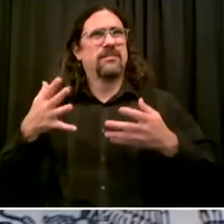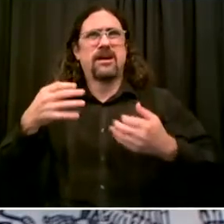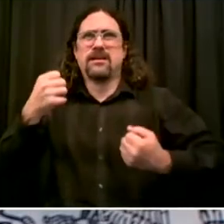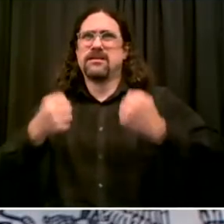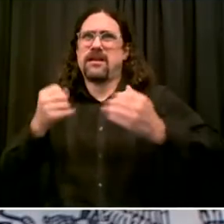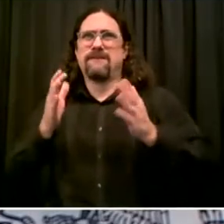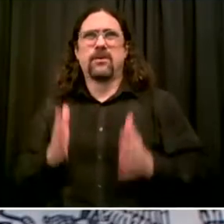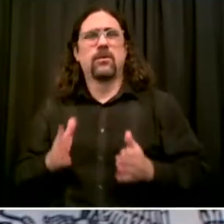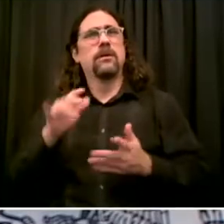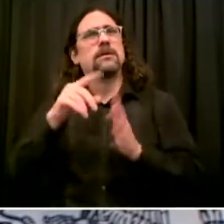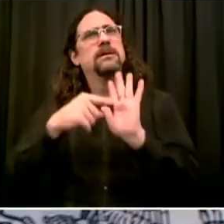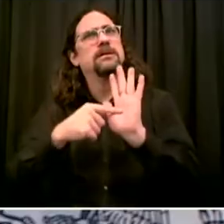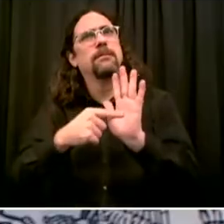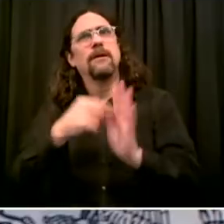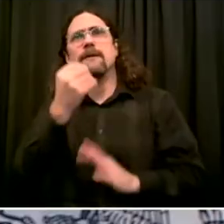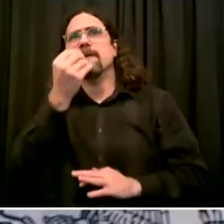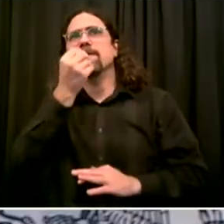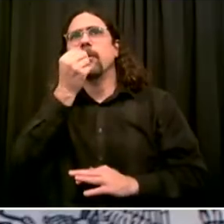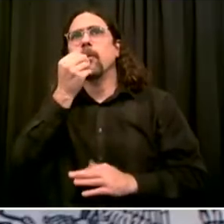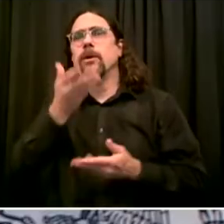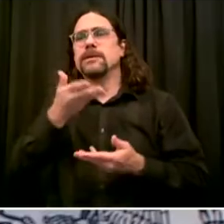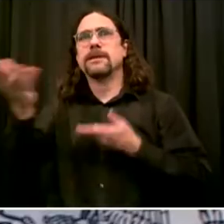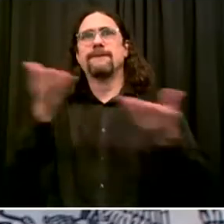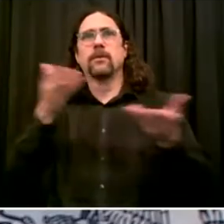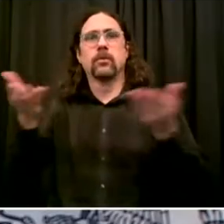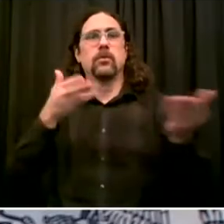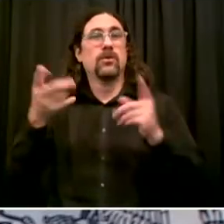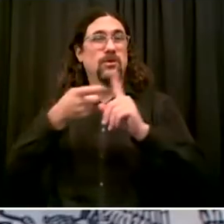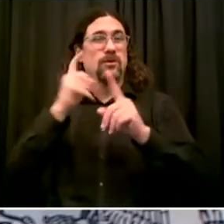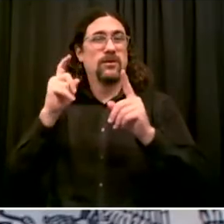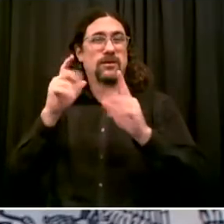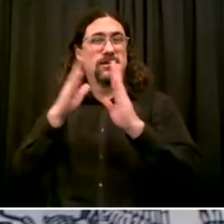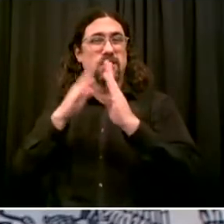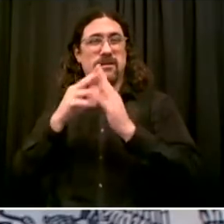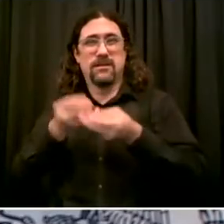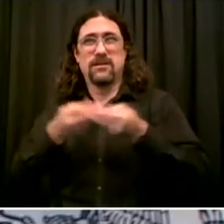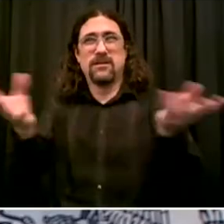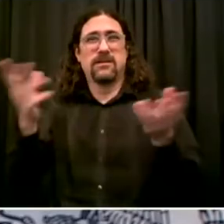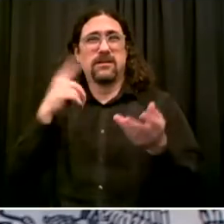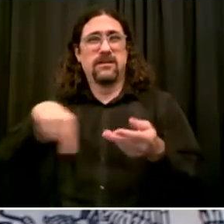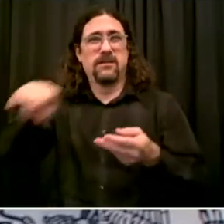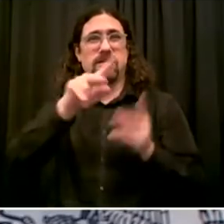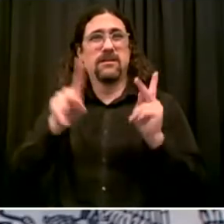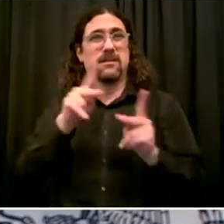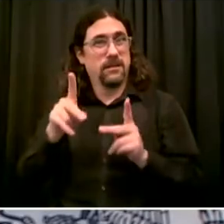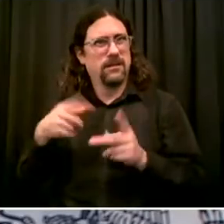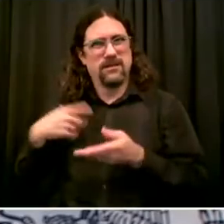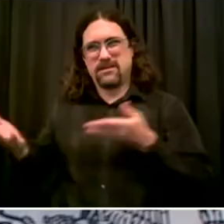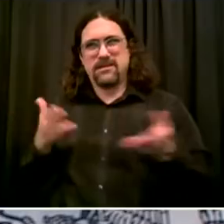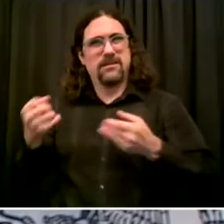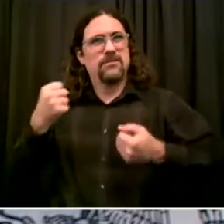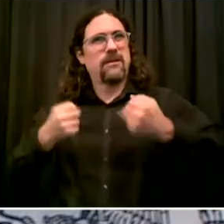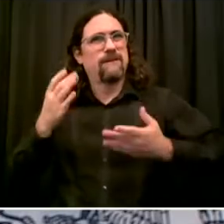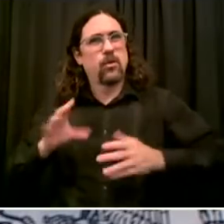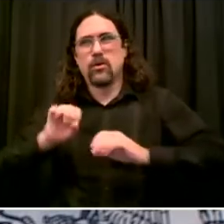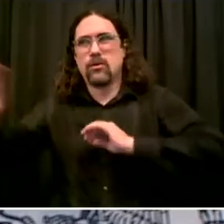WAY TO HELP THOSE DRIVERS. IN TERMS OF A BIGGER EFOF RT THAT NEEDS TO COME FROM